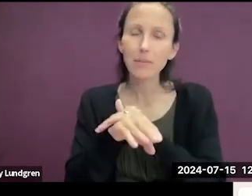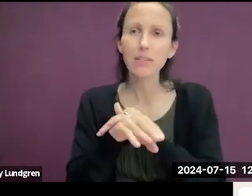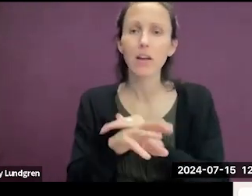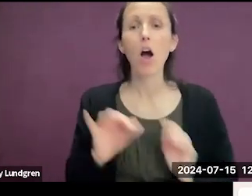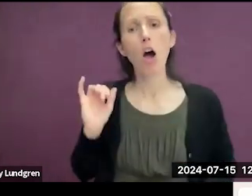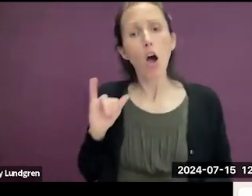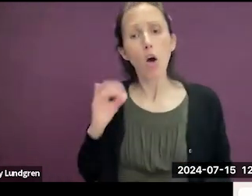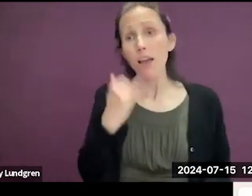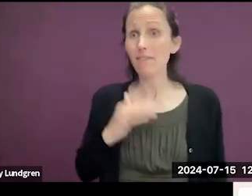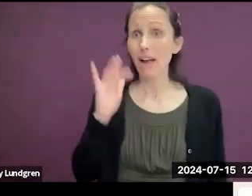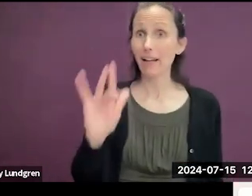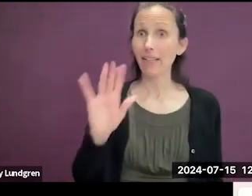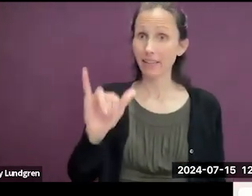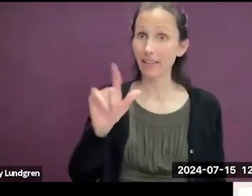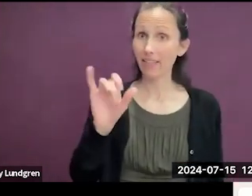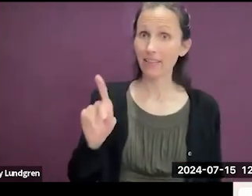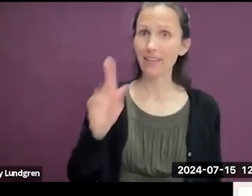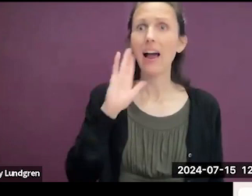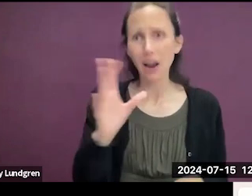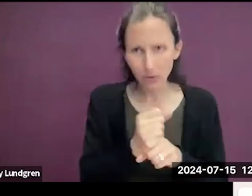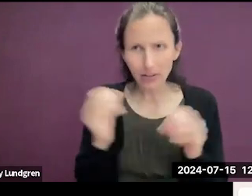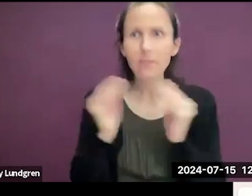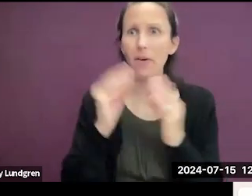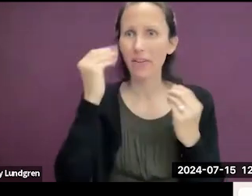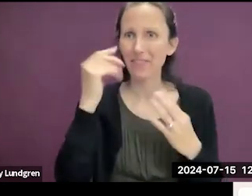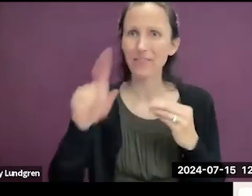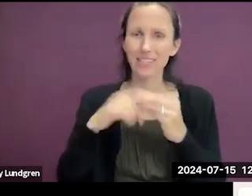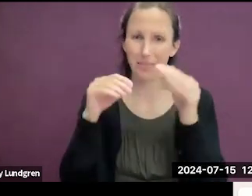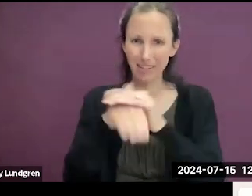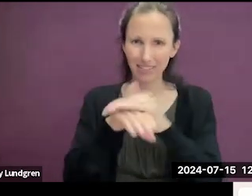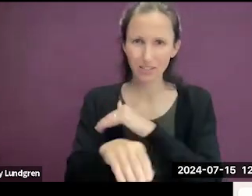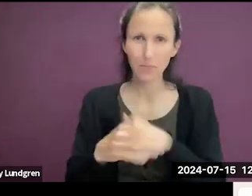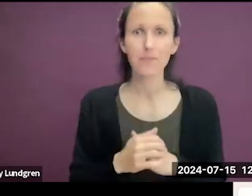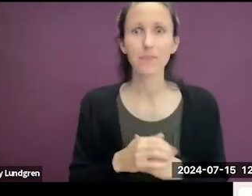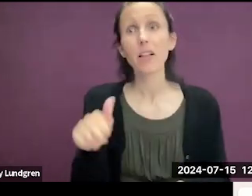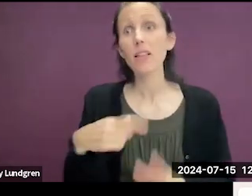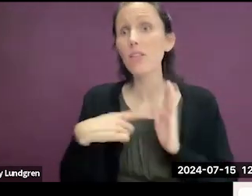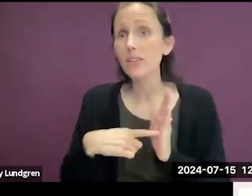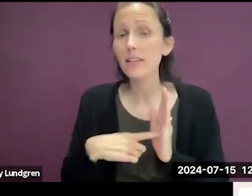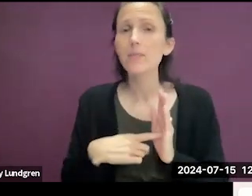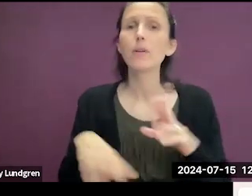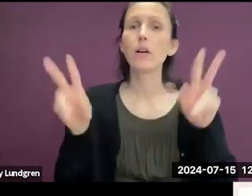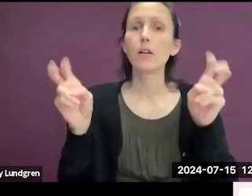we're going to get more information about accessibility. Or our other example of "digital accessibility help